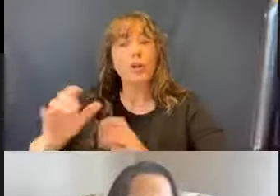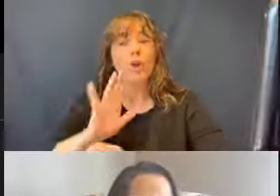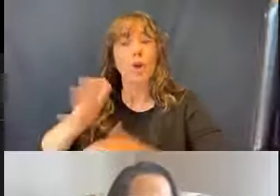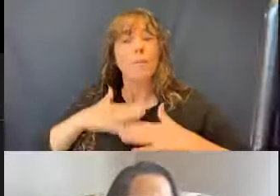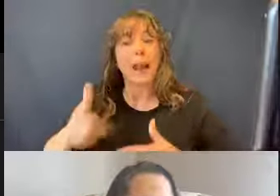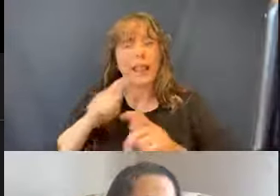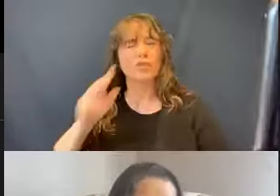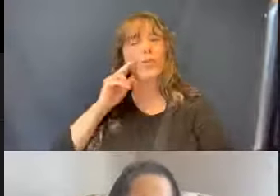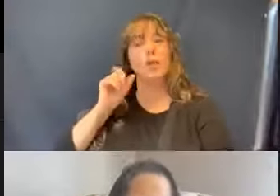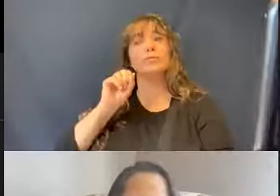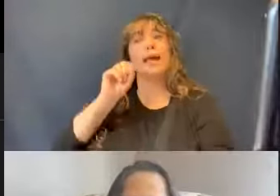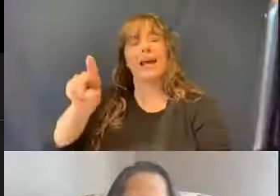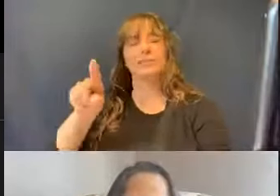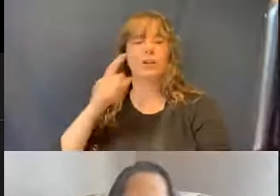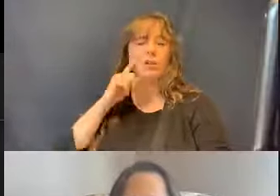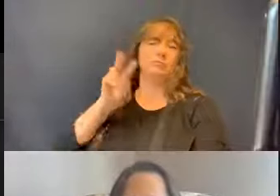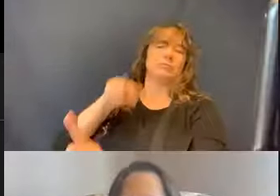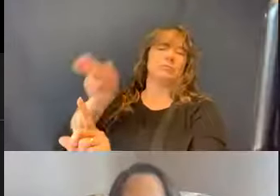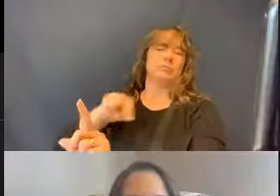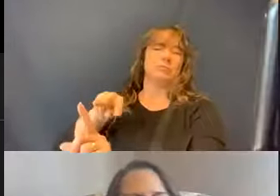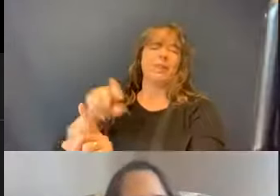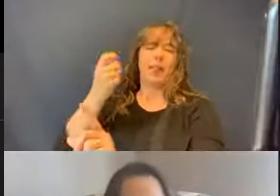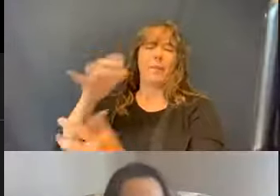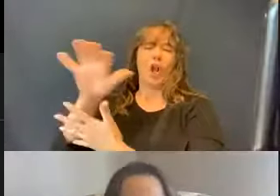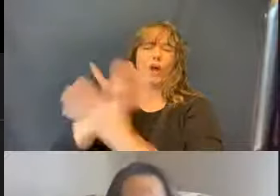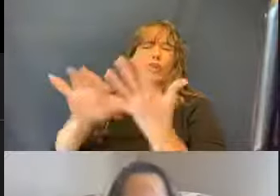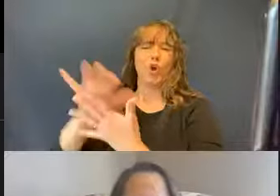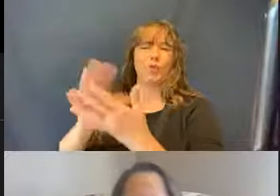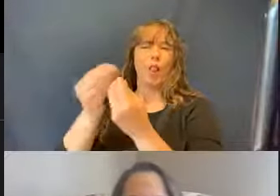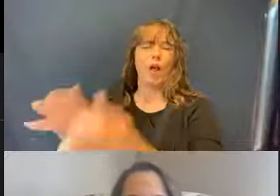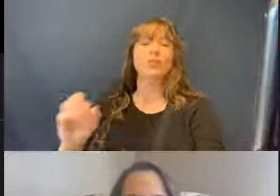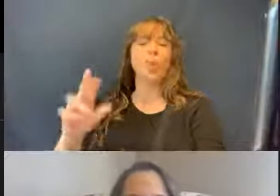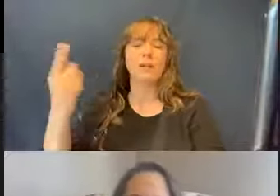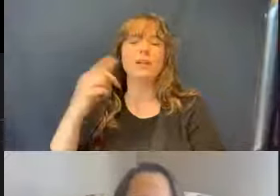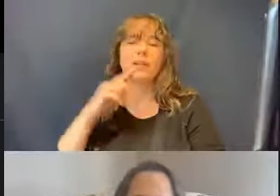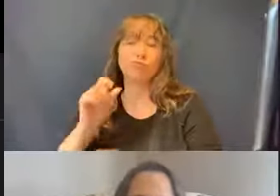between somebody who's unsure what's going on and somebody who's just thinking. And then